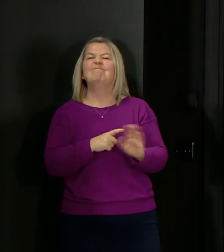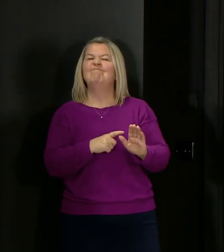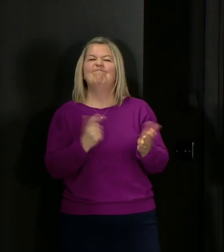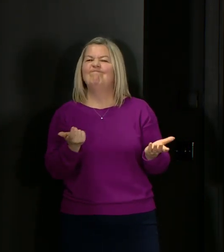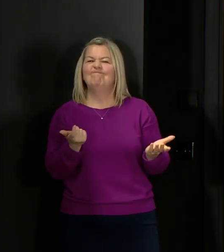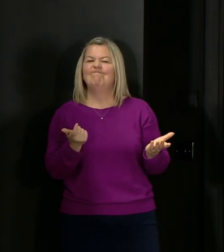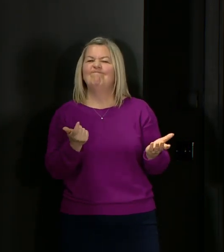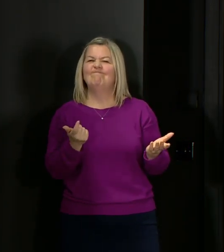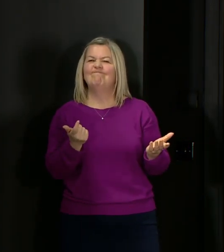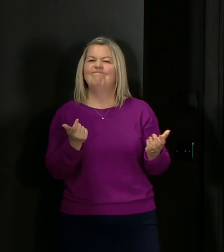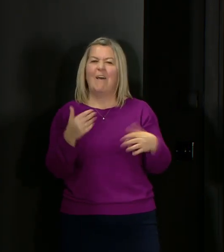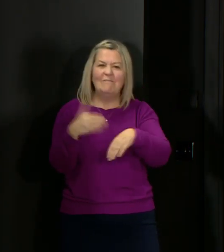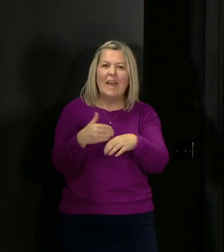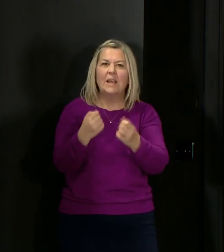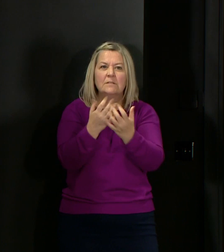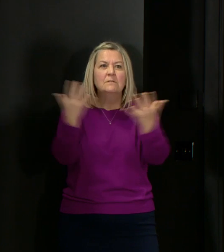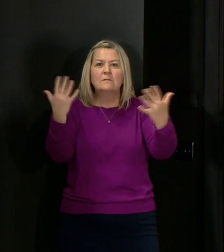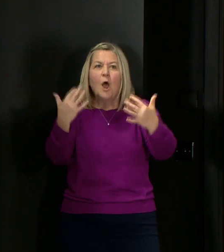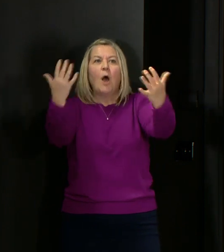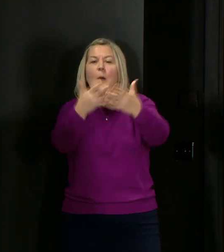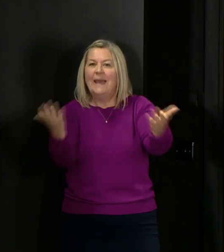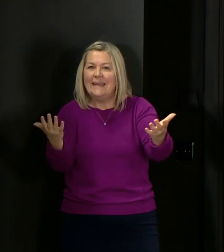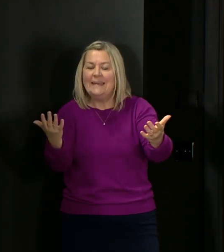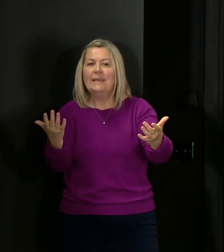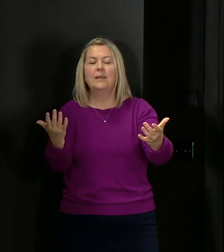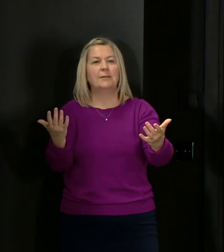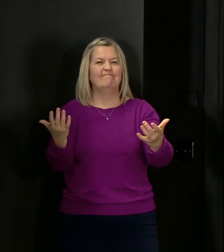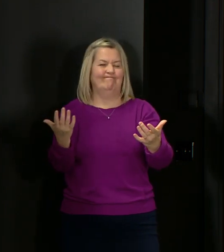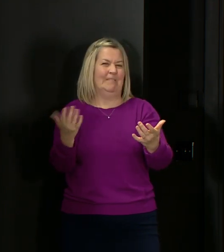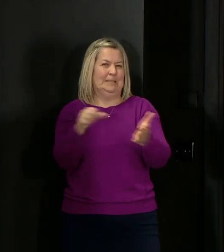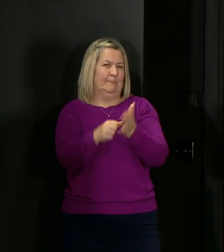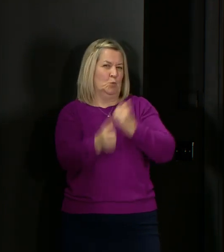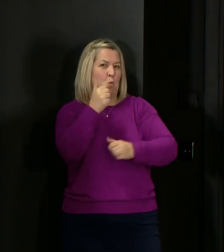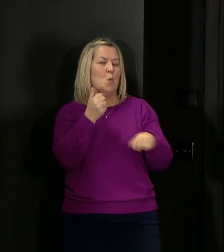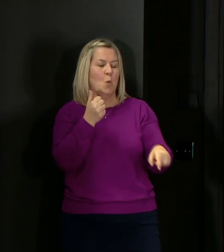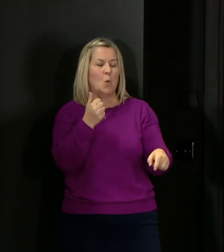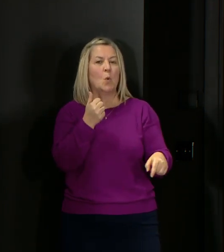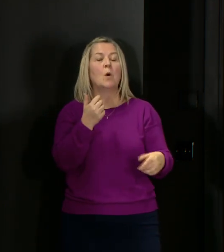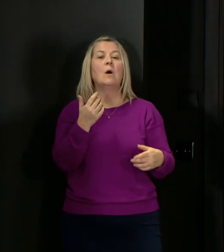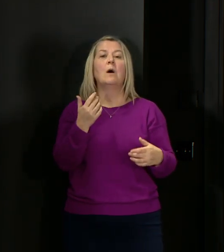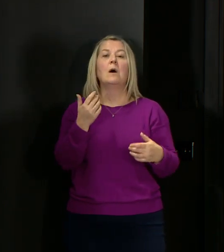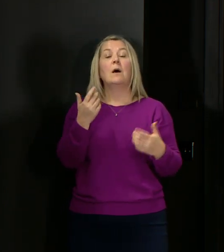the population has actually experienced this, and the best way that we can now calculate